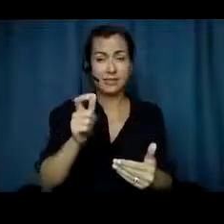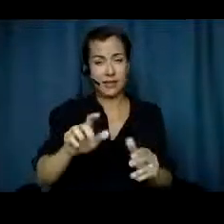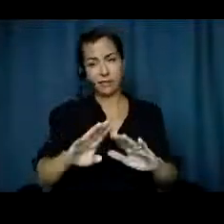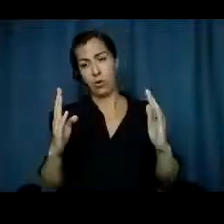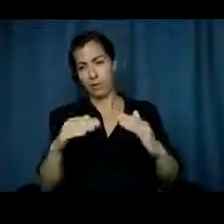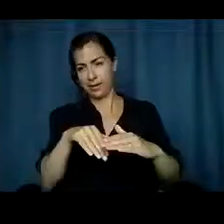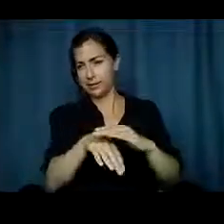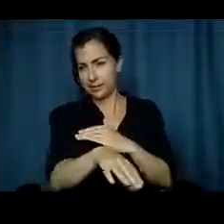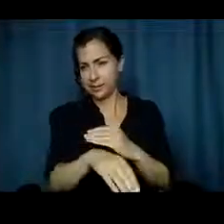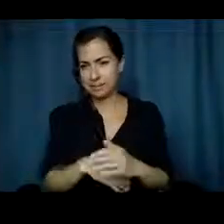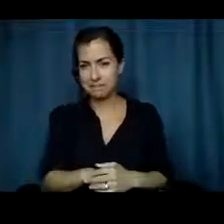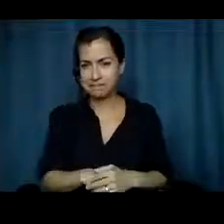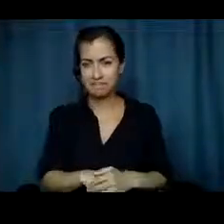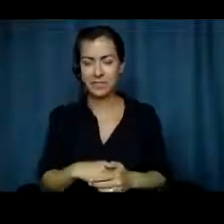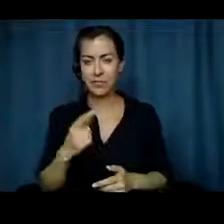they've signed something if they have difficulty